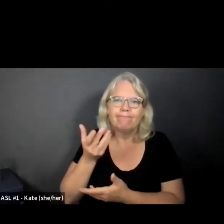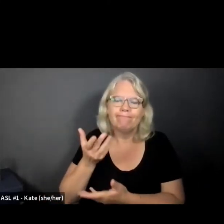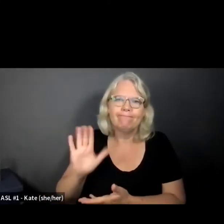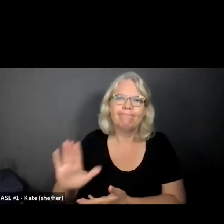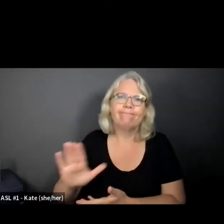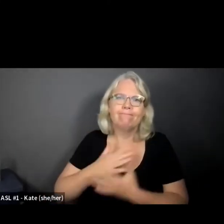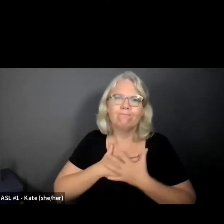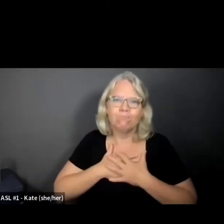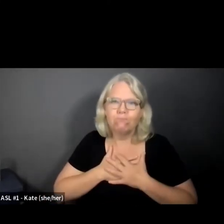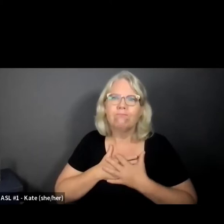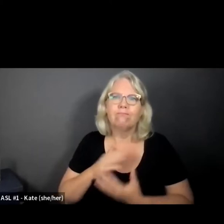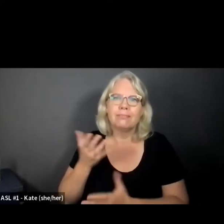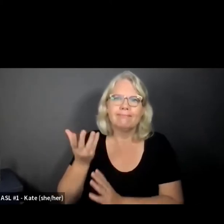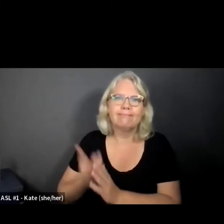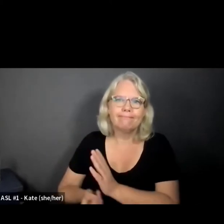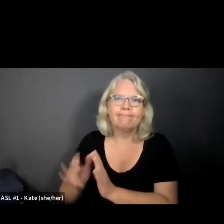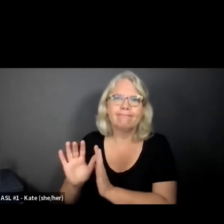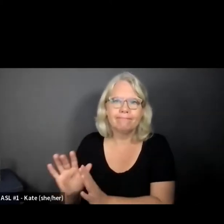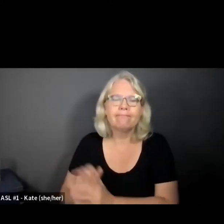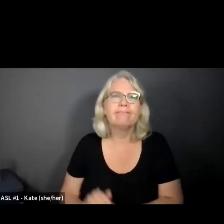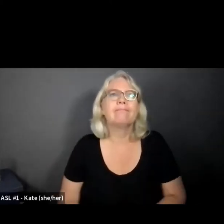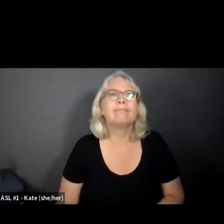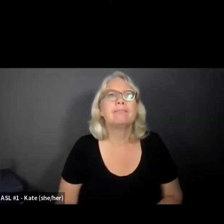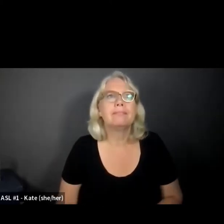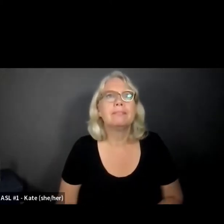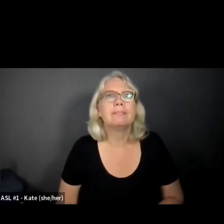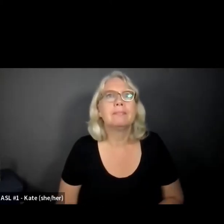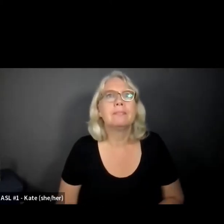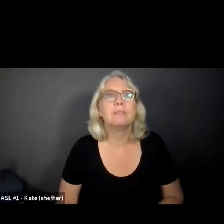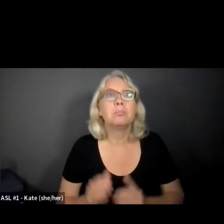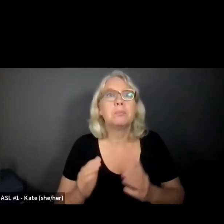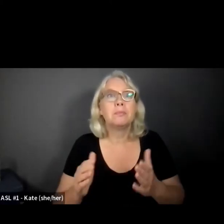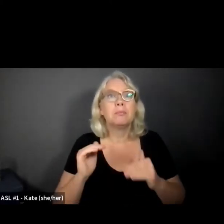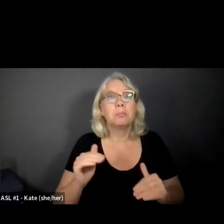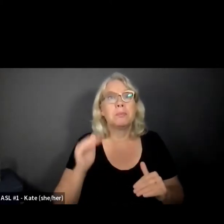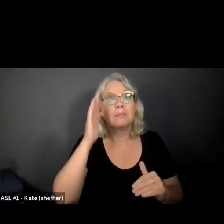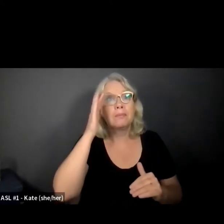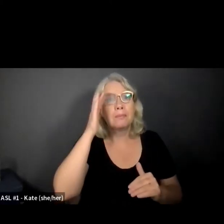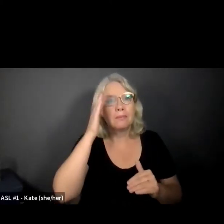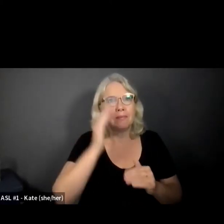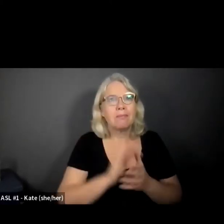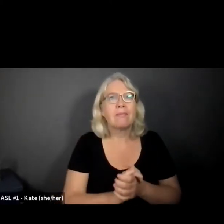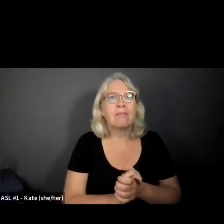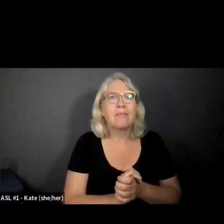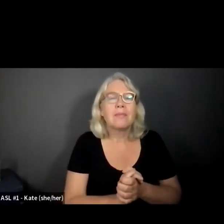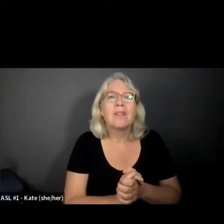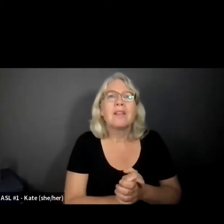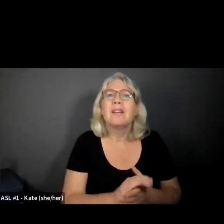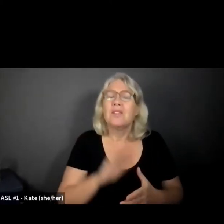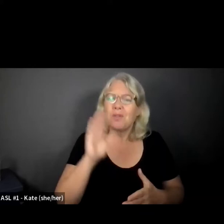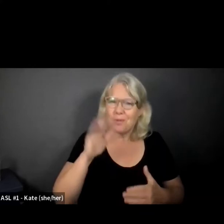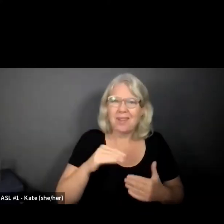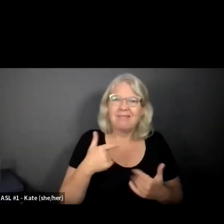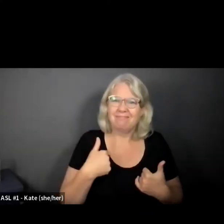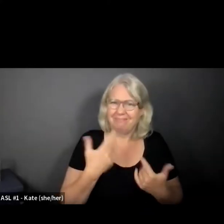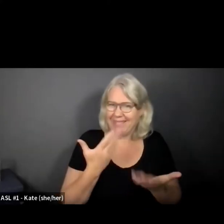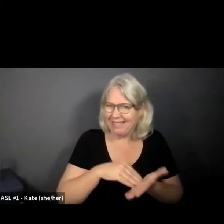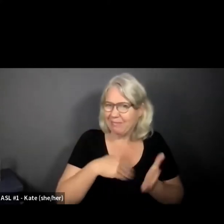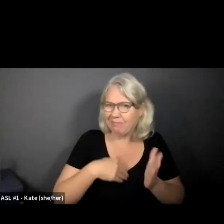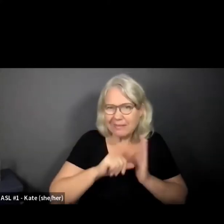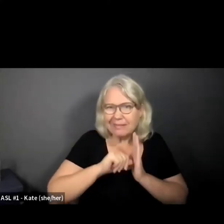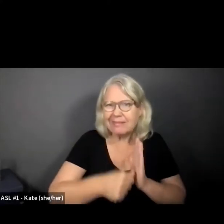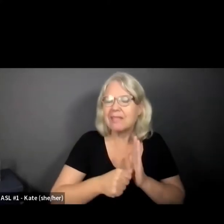IN THE SAME VEIN OF A BELIEF ABOUT HOW VITAL IT IS LEADERSHIP TURNOVER, I CAN ADVISE THAT